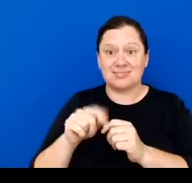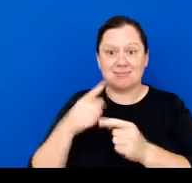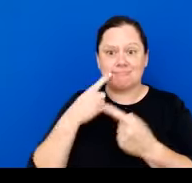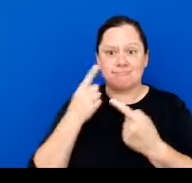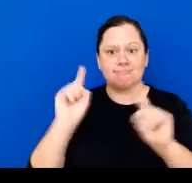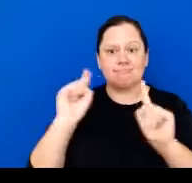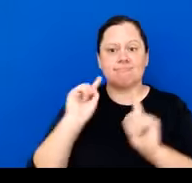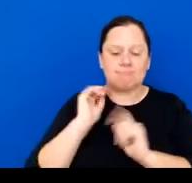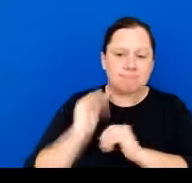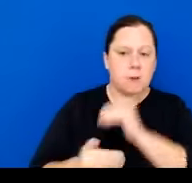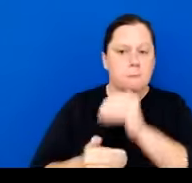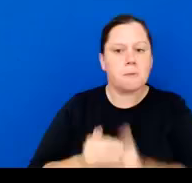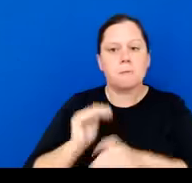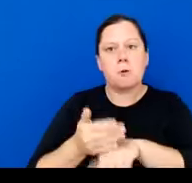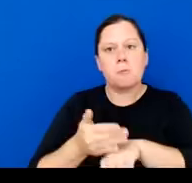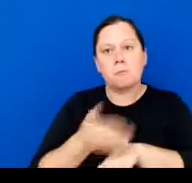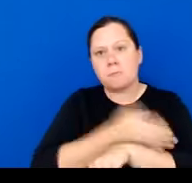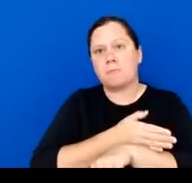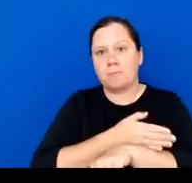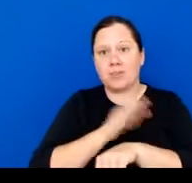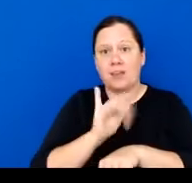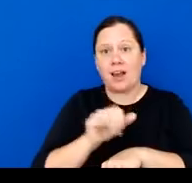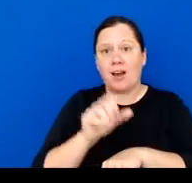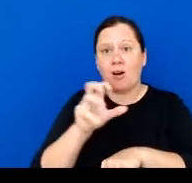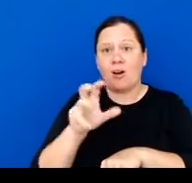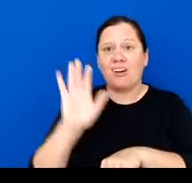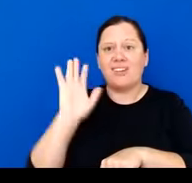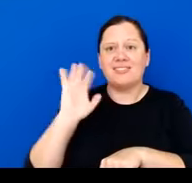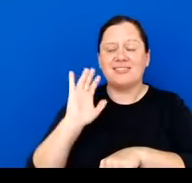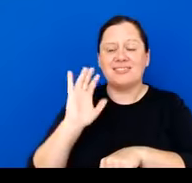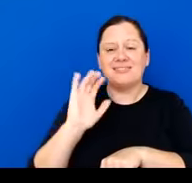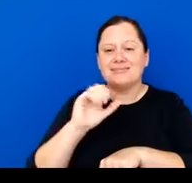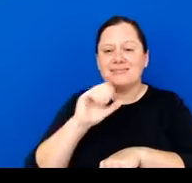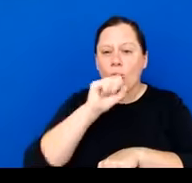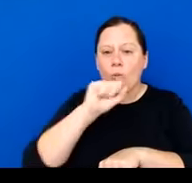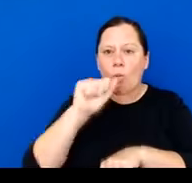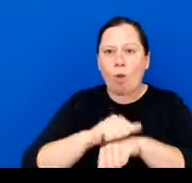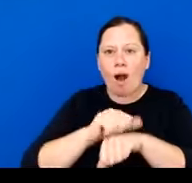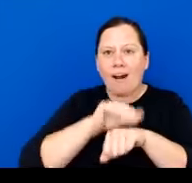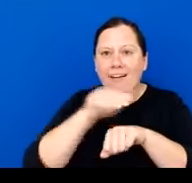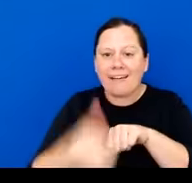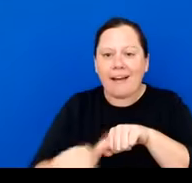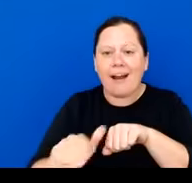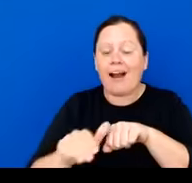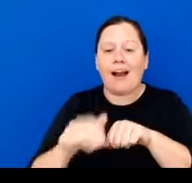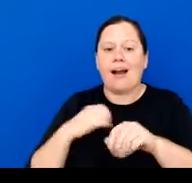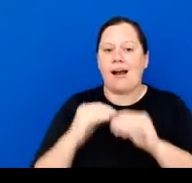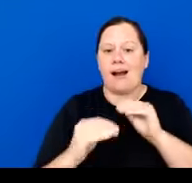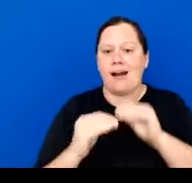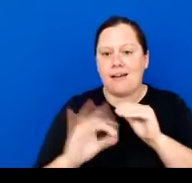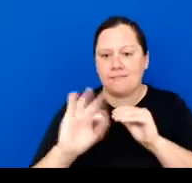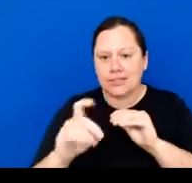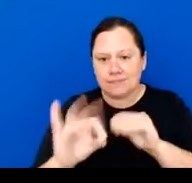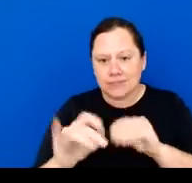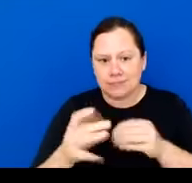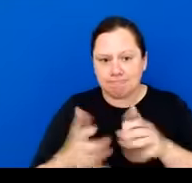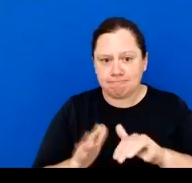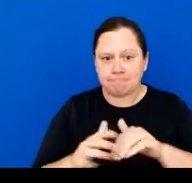we were able to get that completely repaired in addition to this this road system that we're going to use as an indirect line